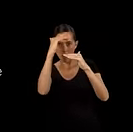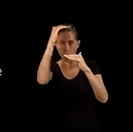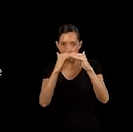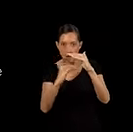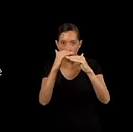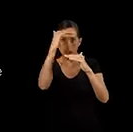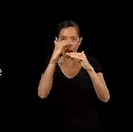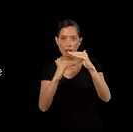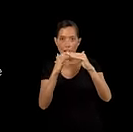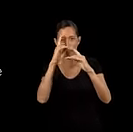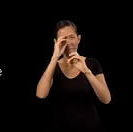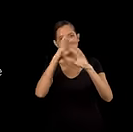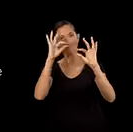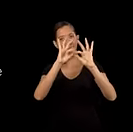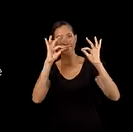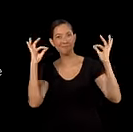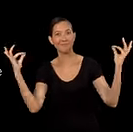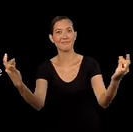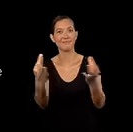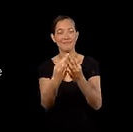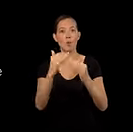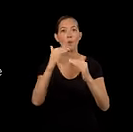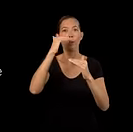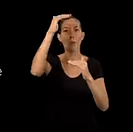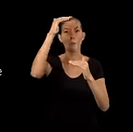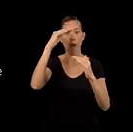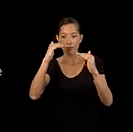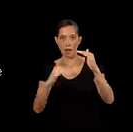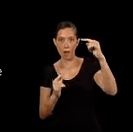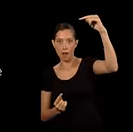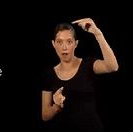...which is an imaginary line on the Earth's surface half way between the North and South Poles.